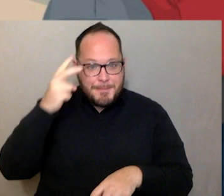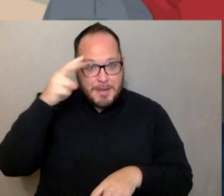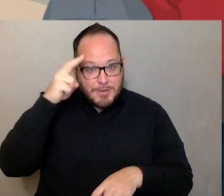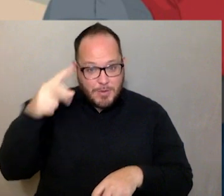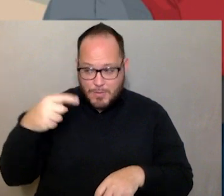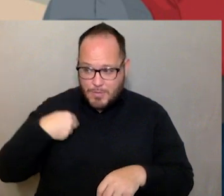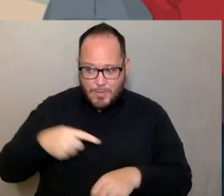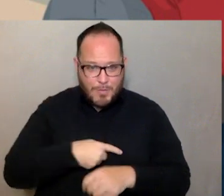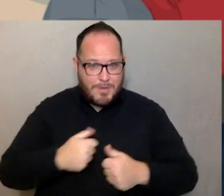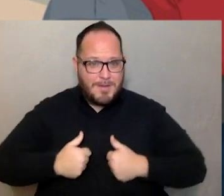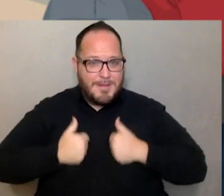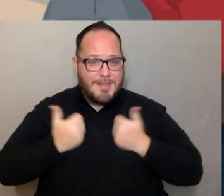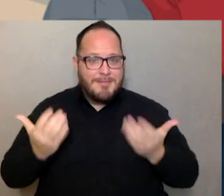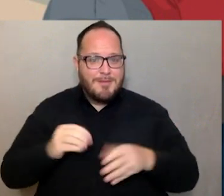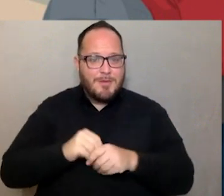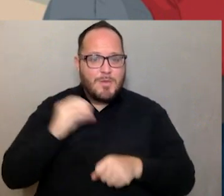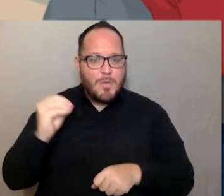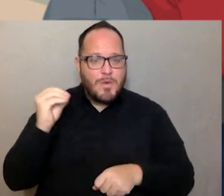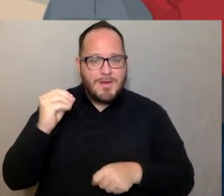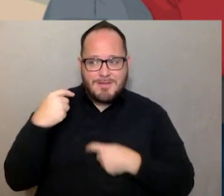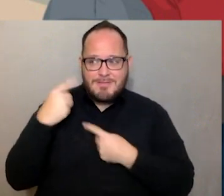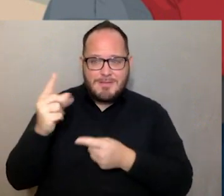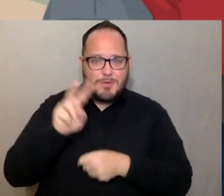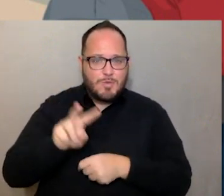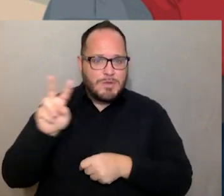FROMOAXACA, MEXICO, WE'VE LIVED IN OREGON FOR 22 YEARS. WE ARE VERY HARD WORKING.